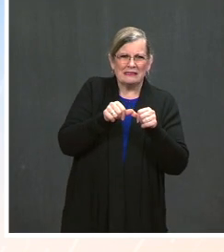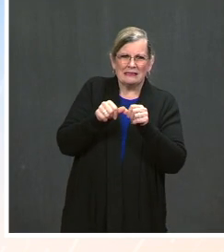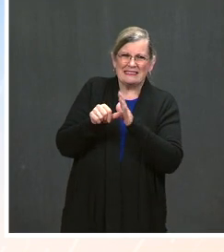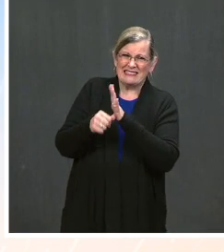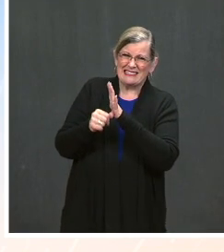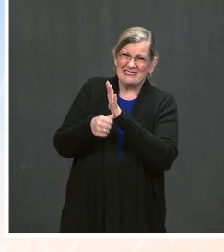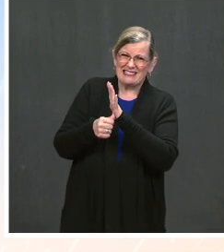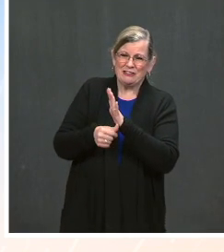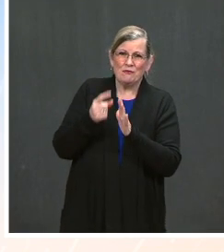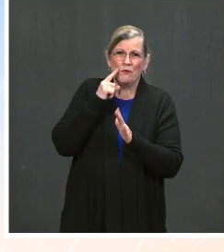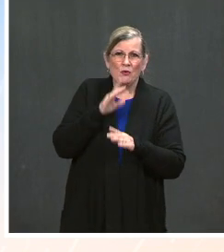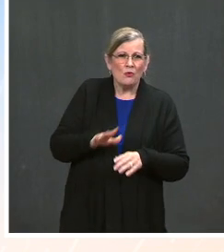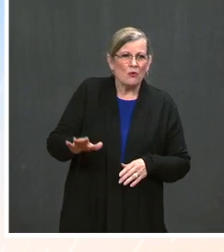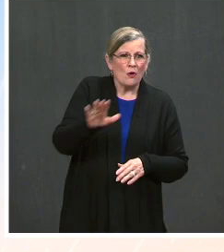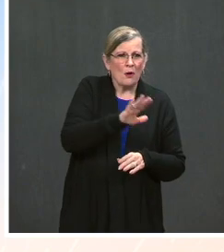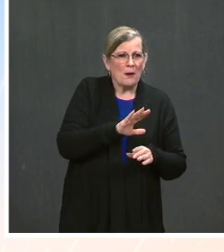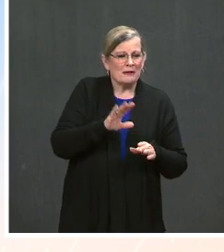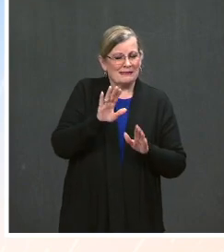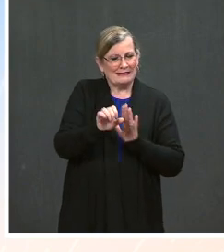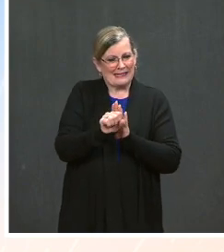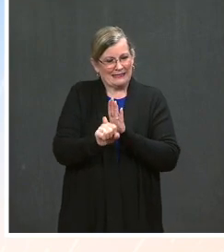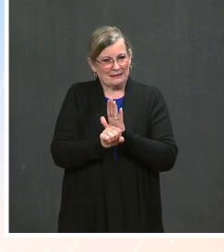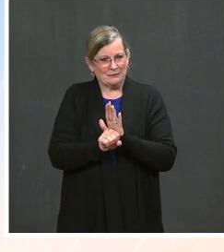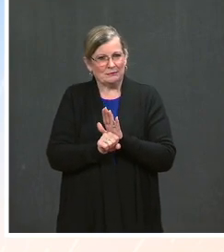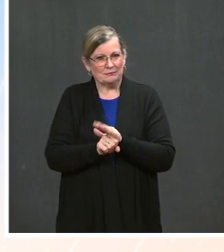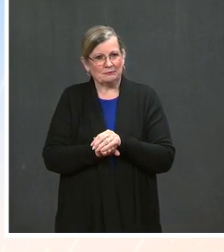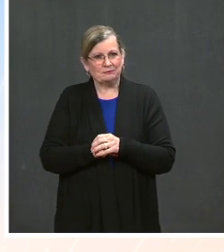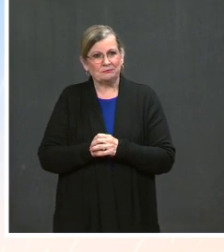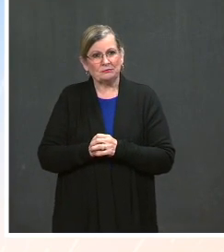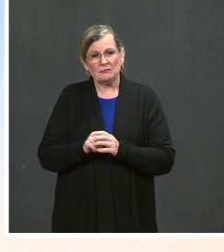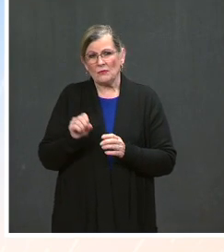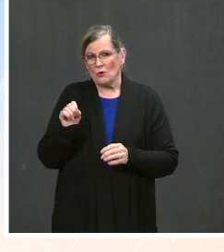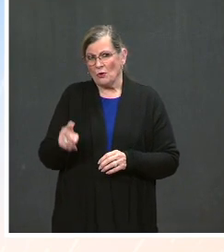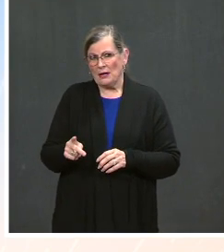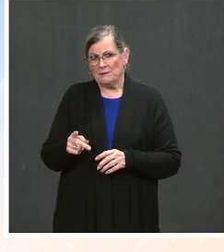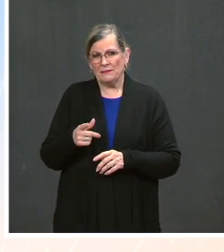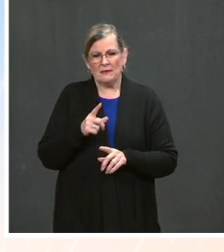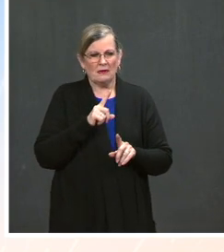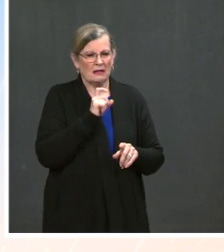that it's too early to celebrate? I mean, how much -- how often or how much of that